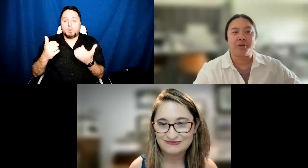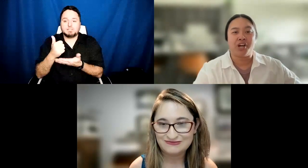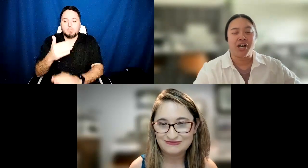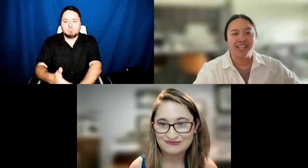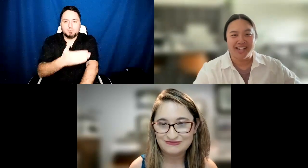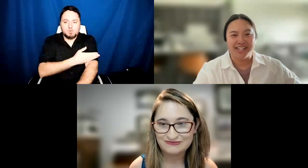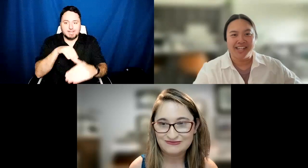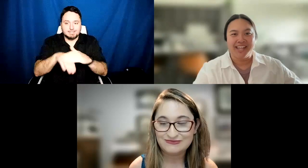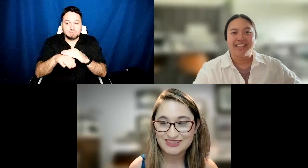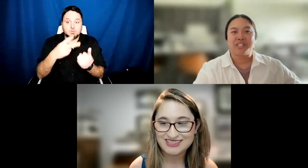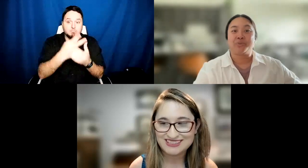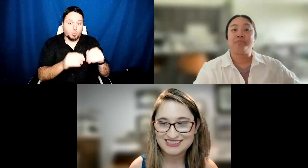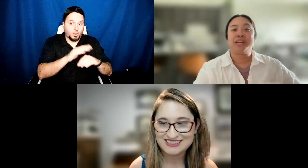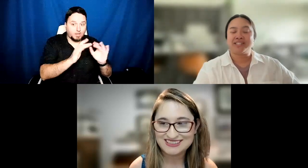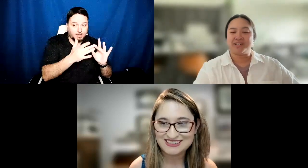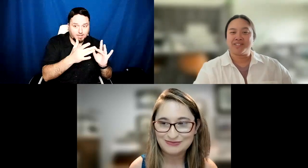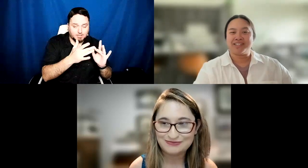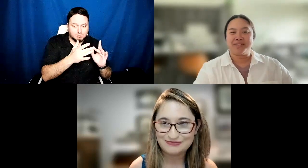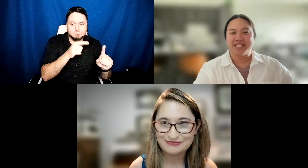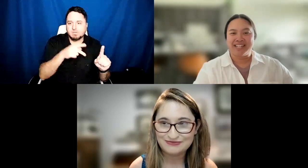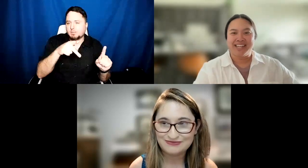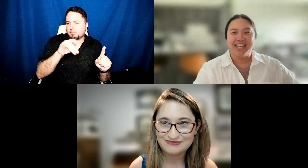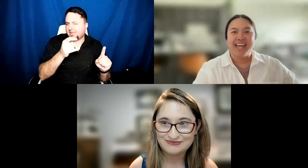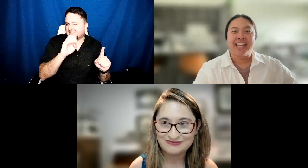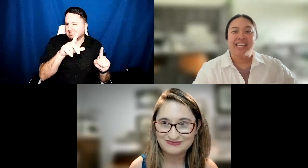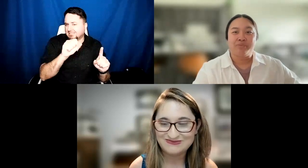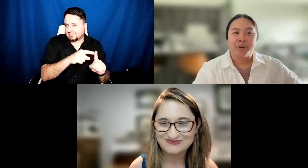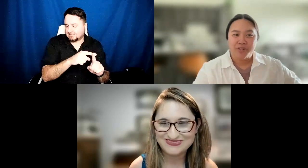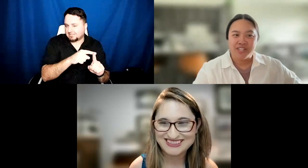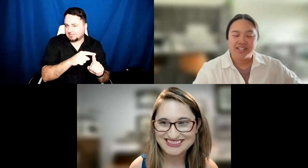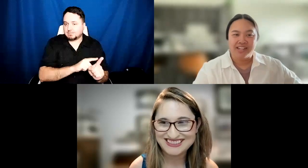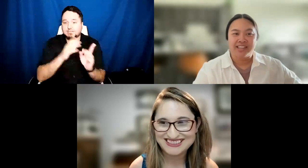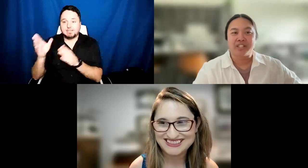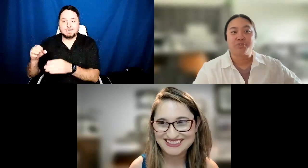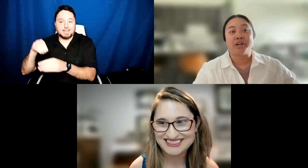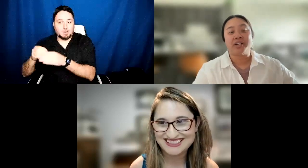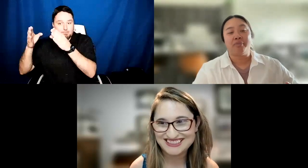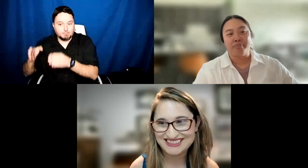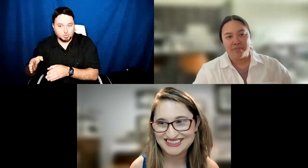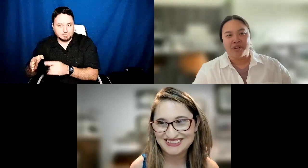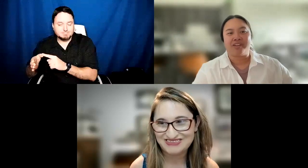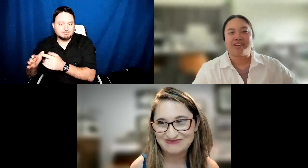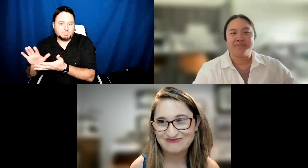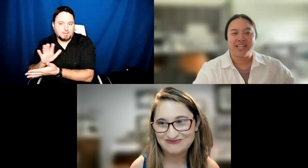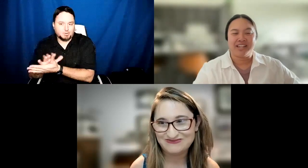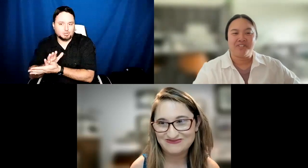both online, that's where pixels comes in and in person, and that's where paper comes in